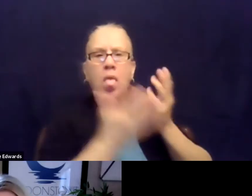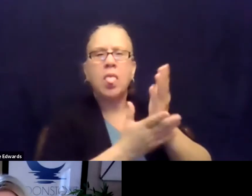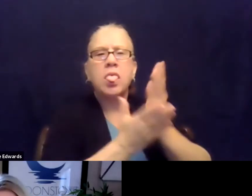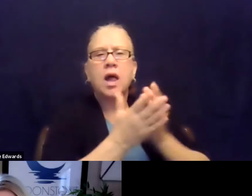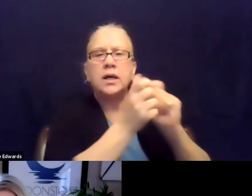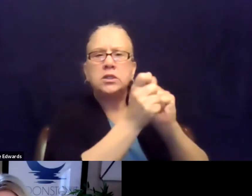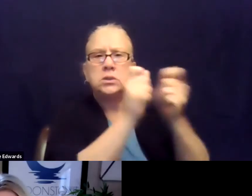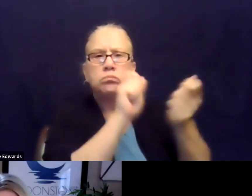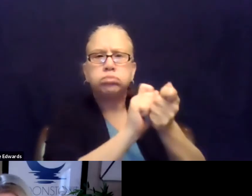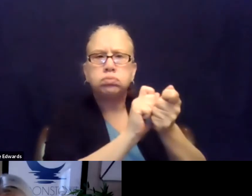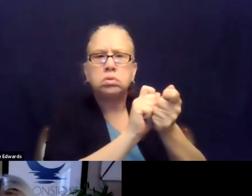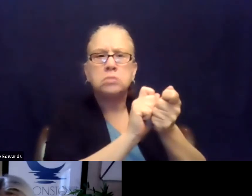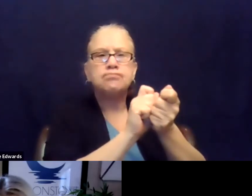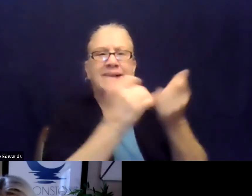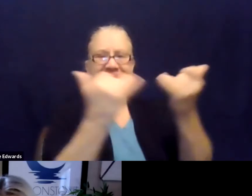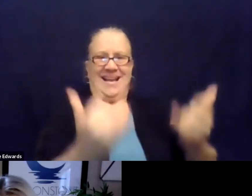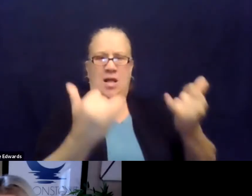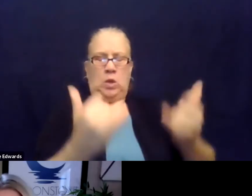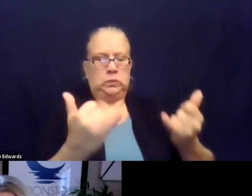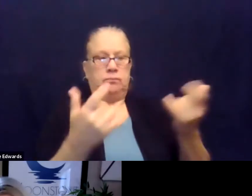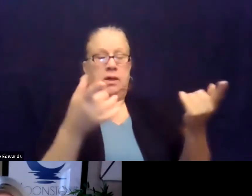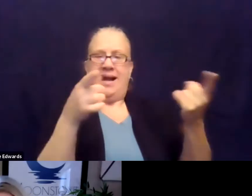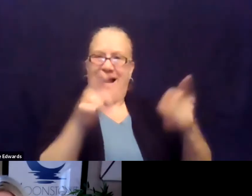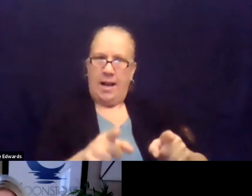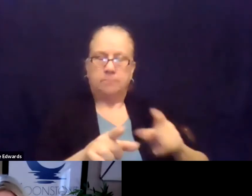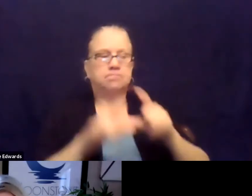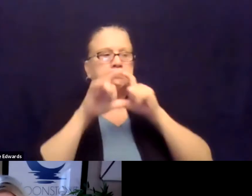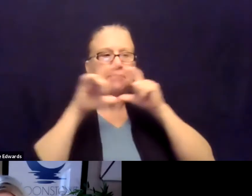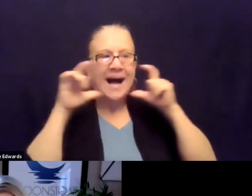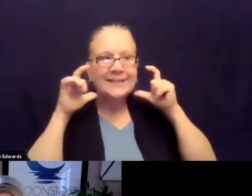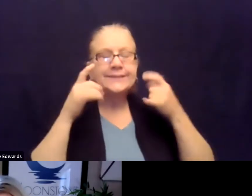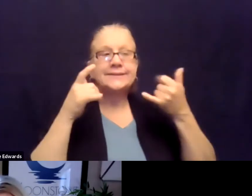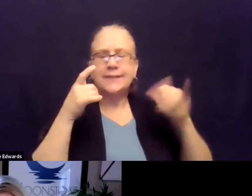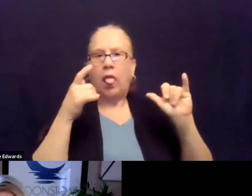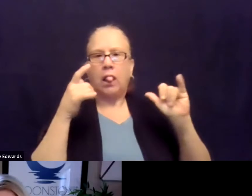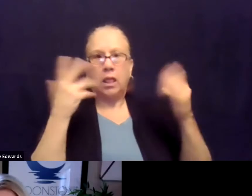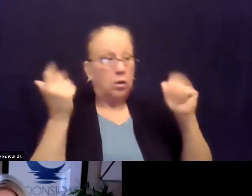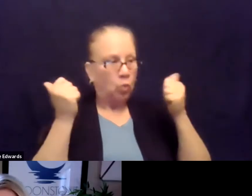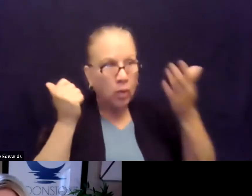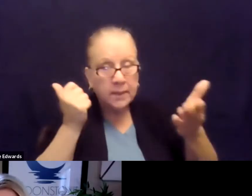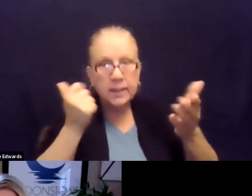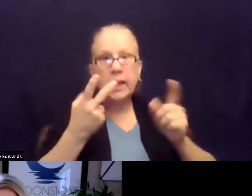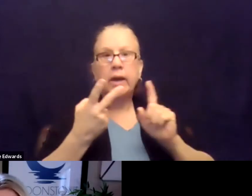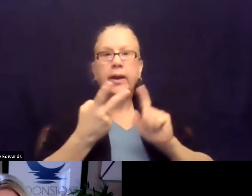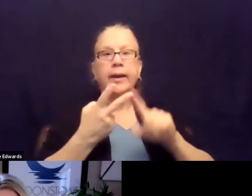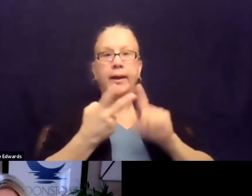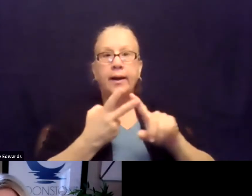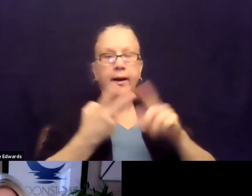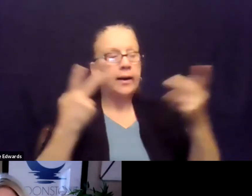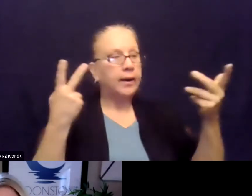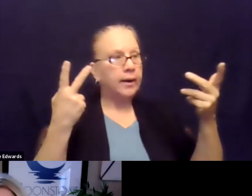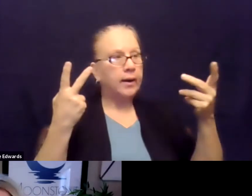that would happen as far as masking, would that still be a recommendation, or how would things